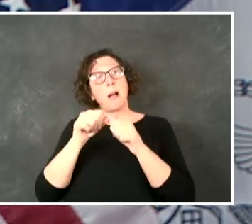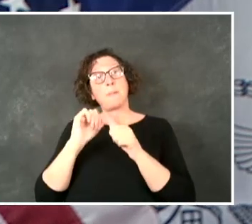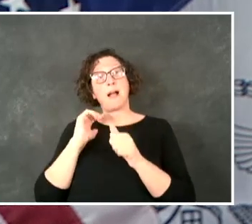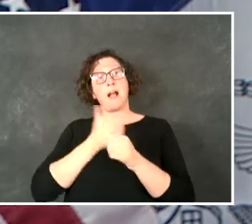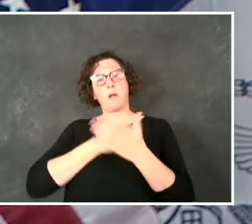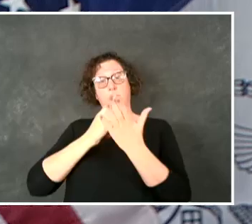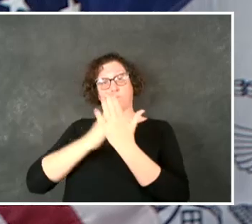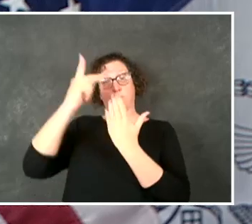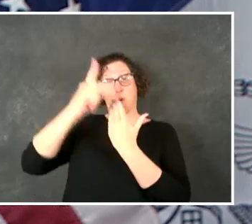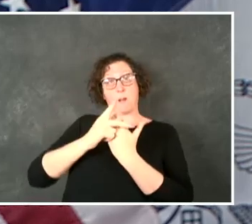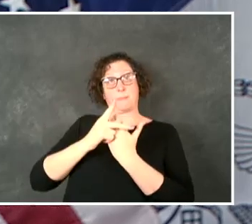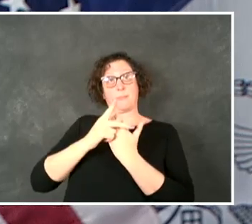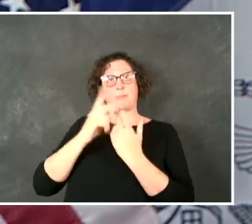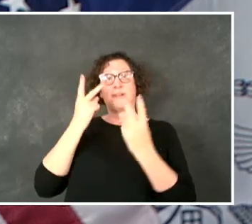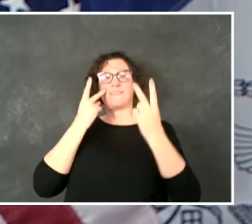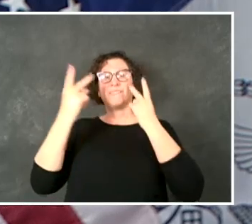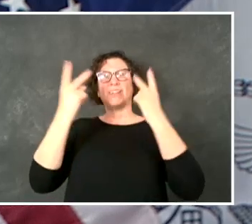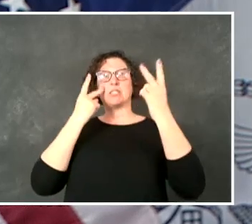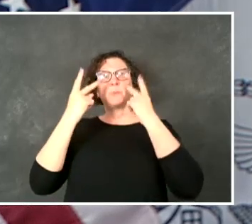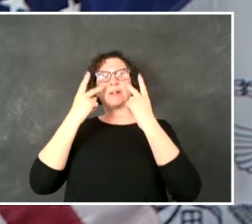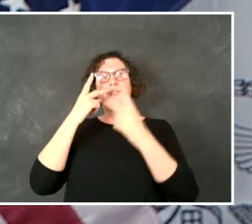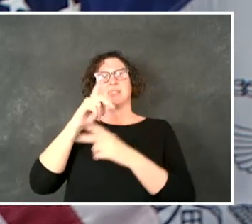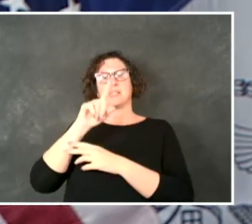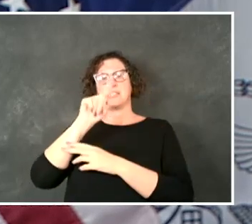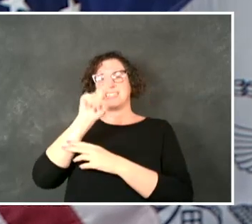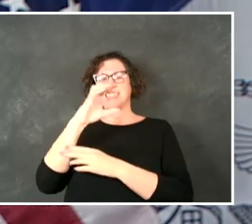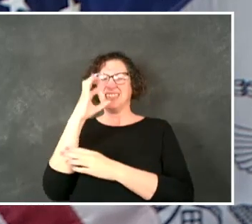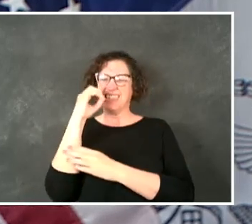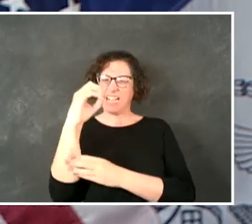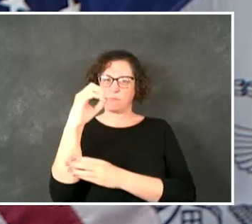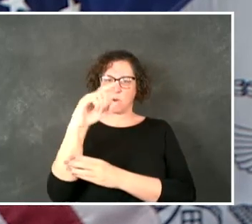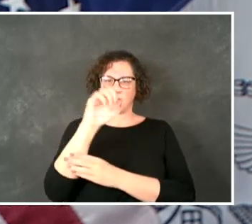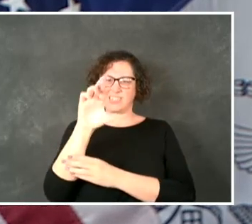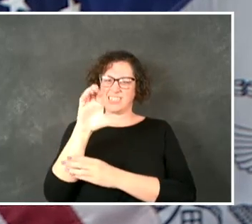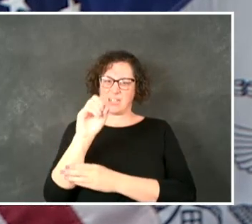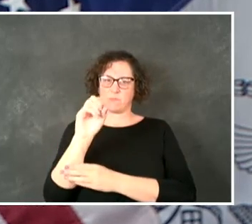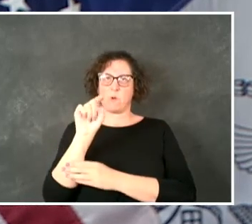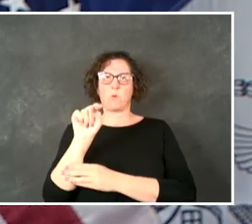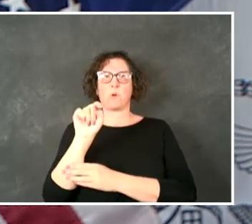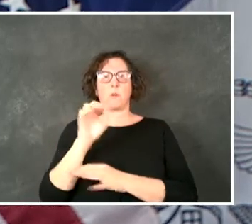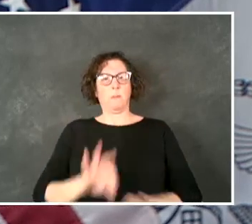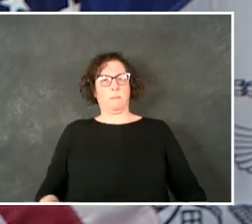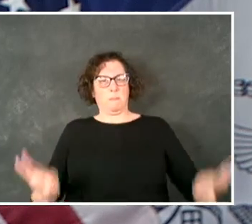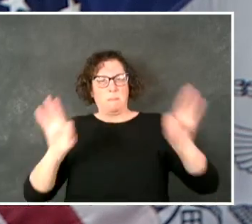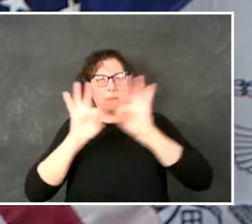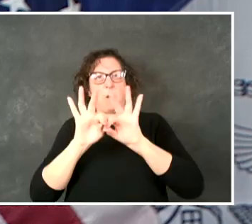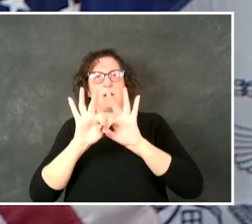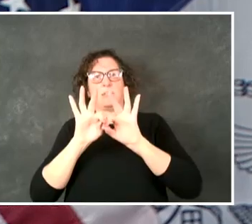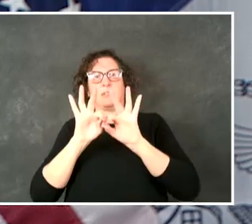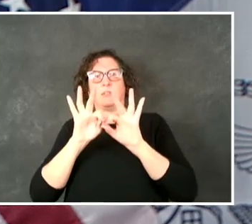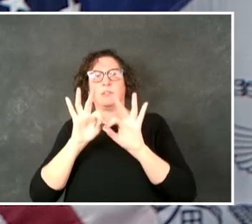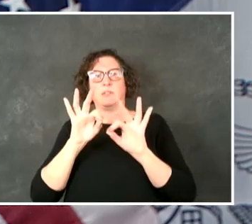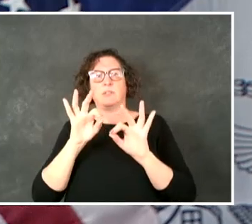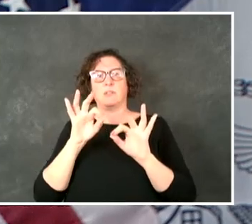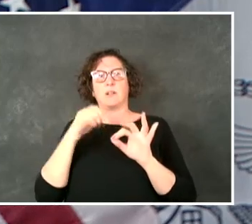ASSUMPTION IN ERYVETHG INWE DO AND IT GETS BACK TO VISION ZERO THAT WE WANT TO